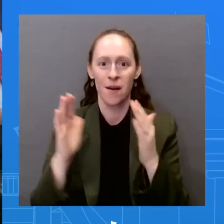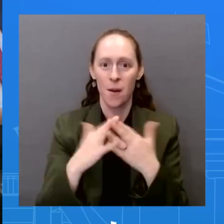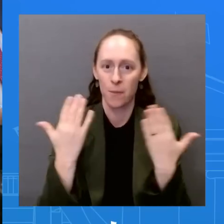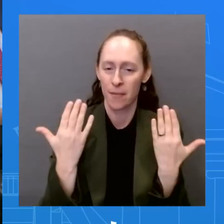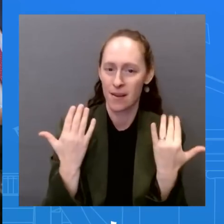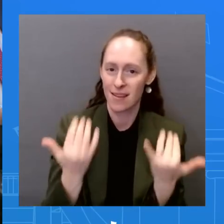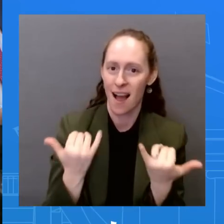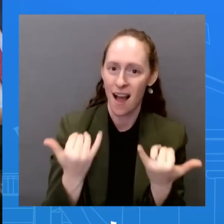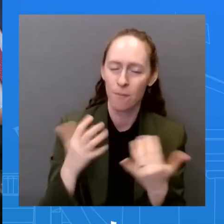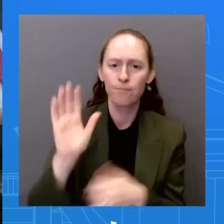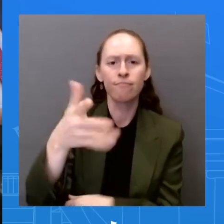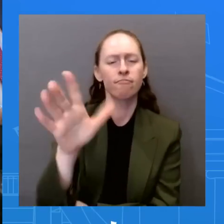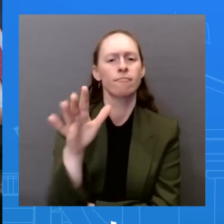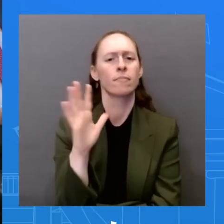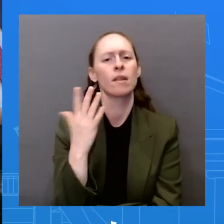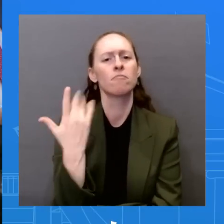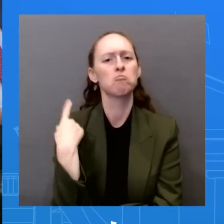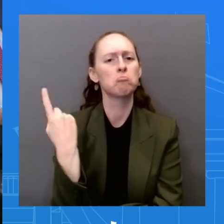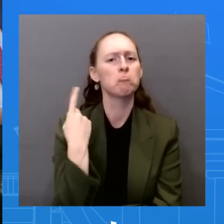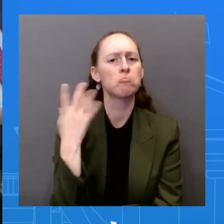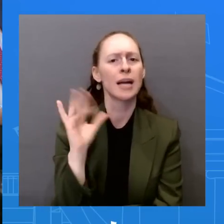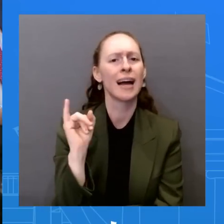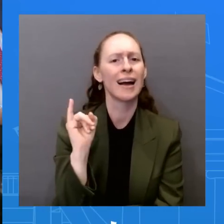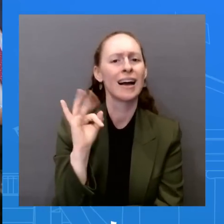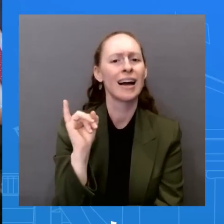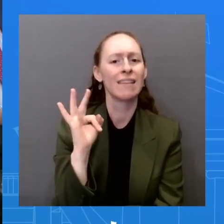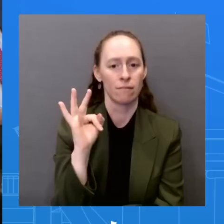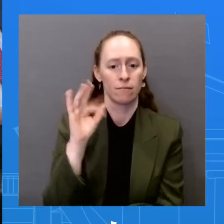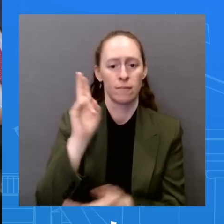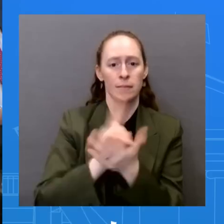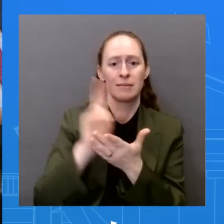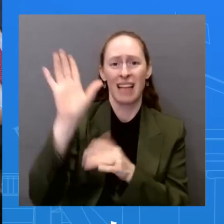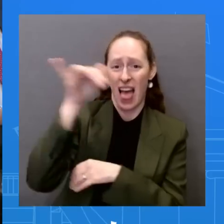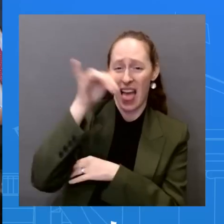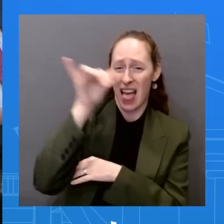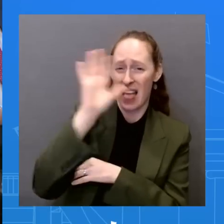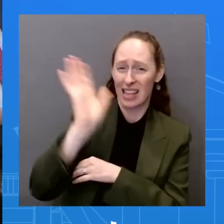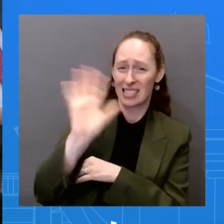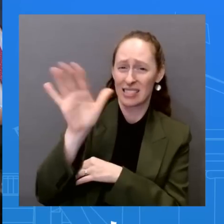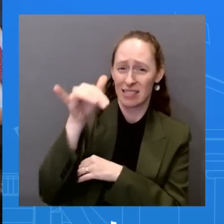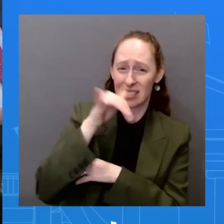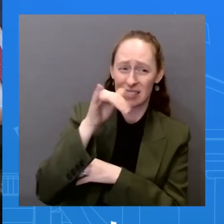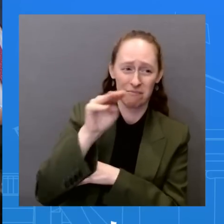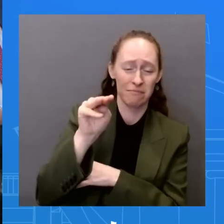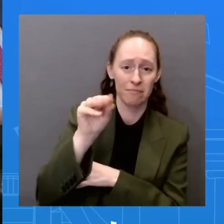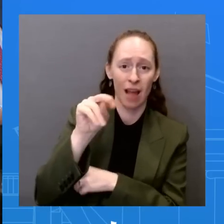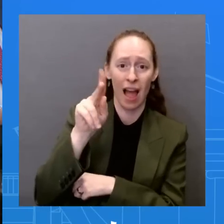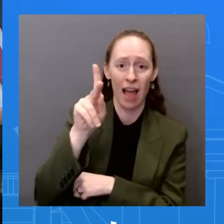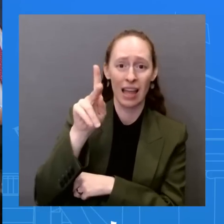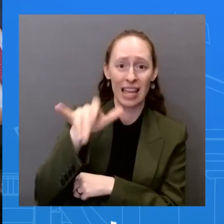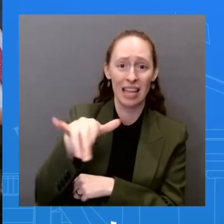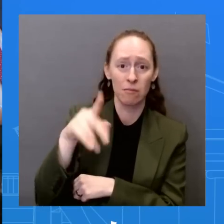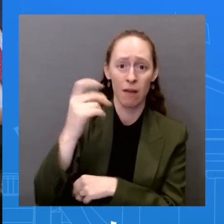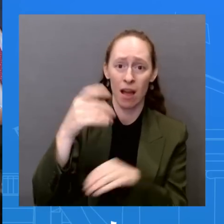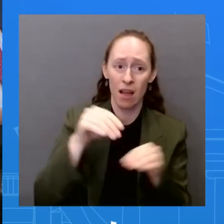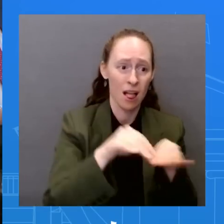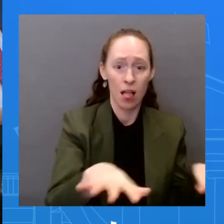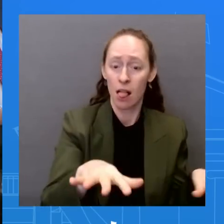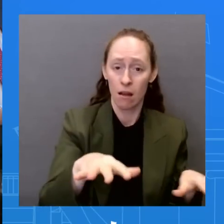I guess this is to either of you. But my question is: What proactive steps are you taking to make sure there is not an outbreak on a college campus?